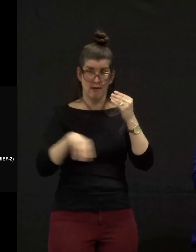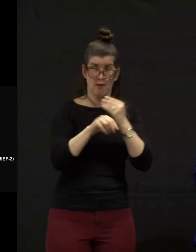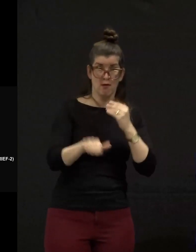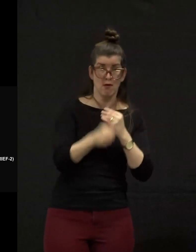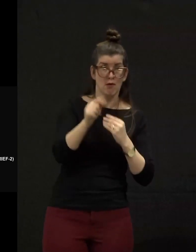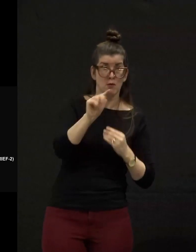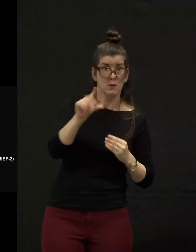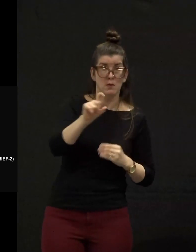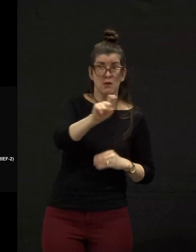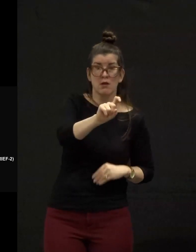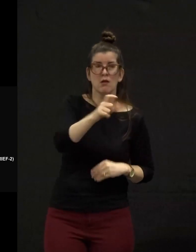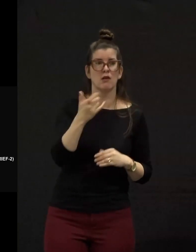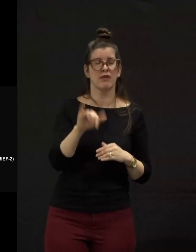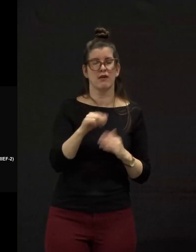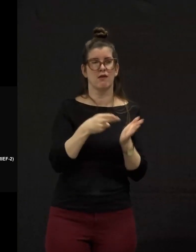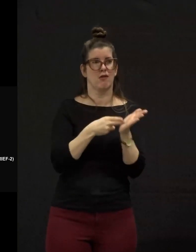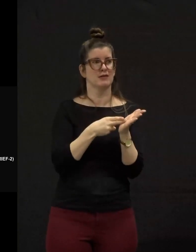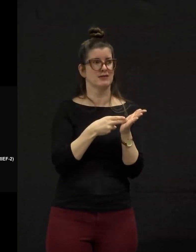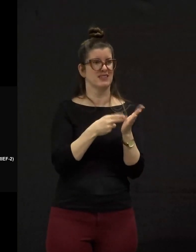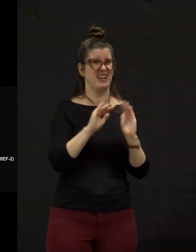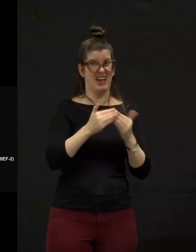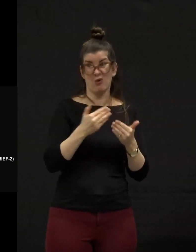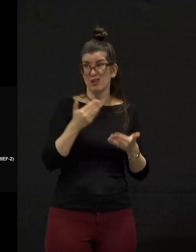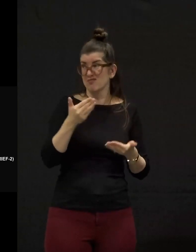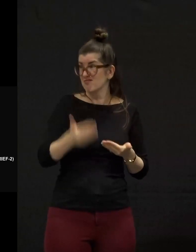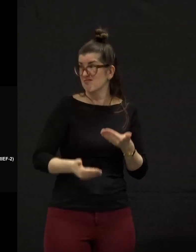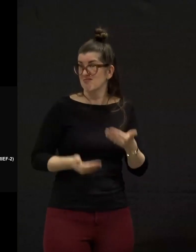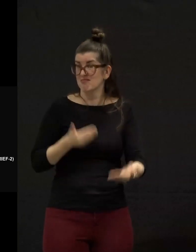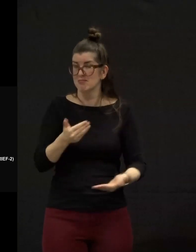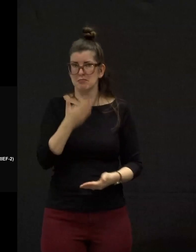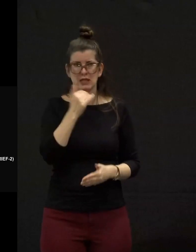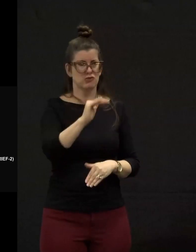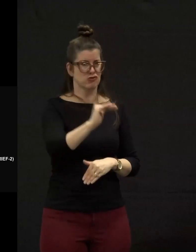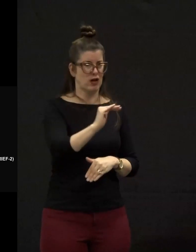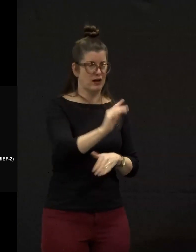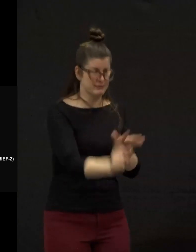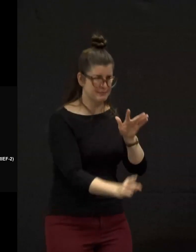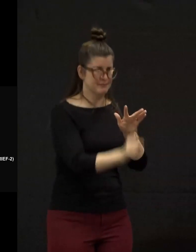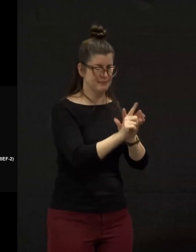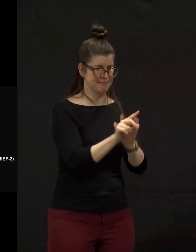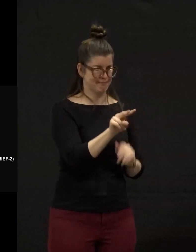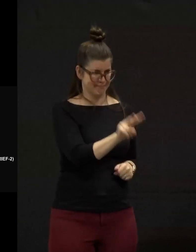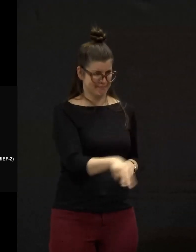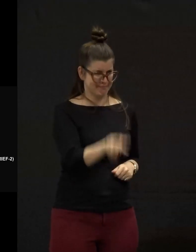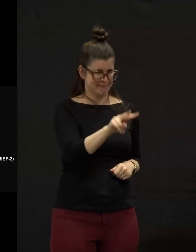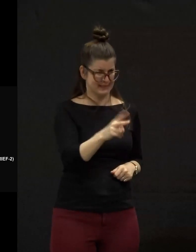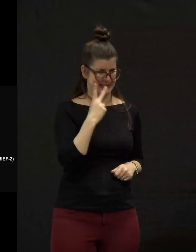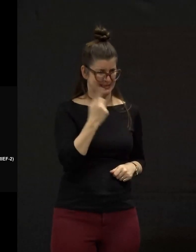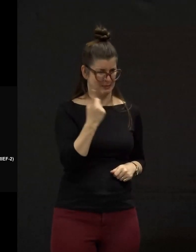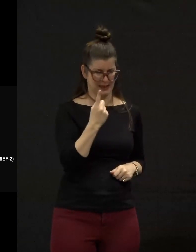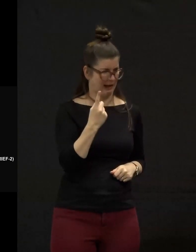And that's honestly the way it goes because as a child comes through the door and now we see something that we haven't seen before,